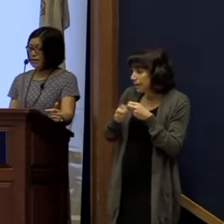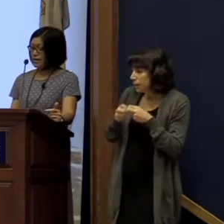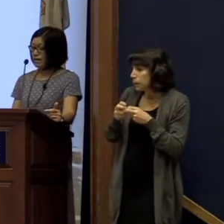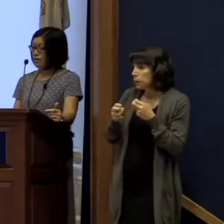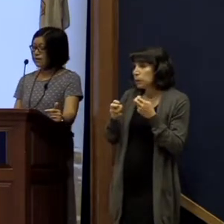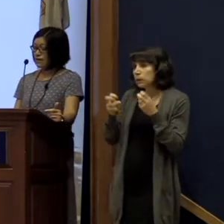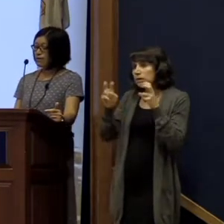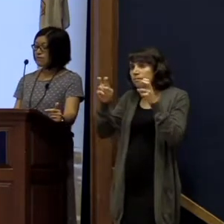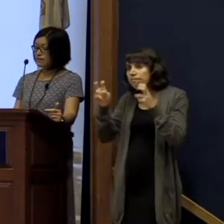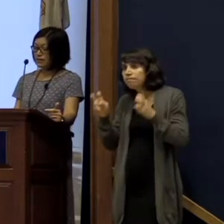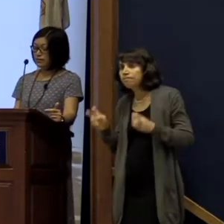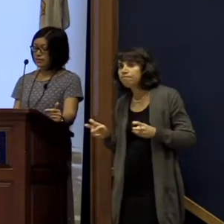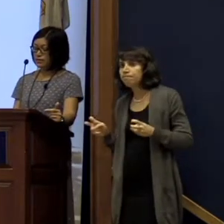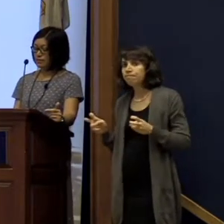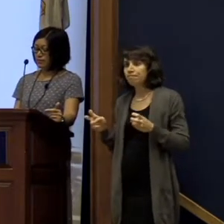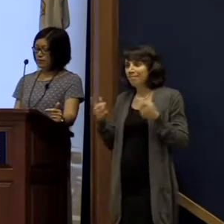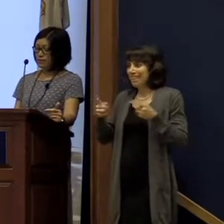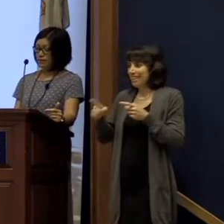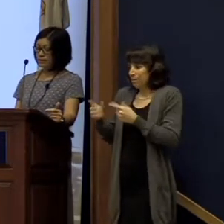alongside complimentary STEM knowledge and practices